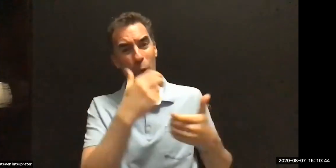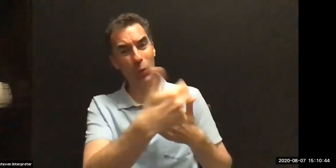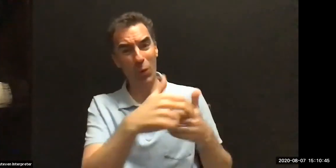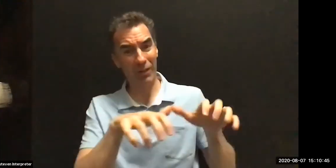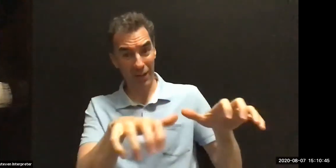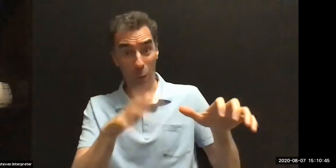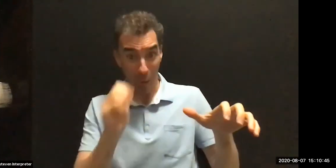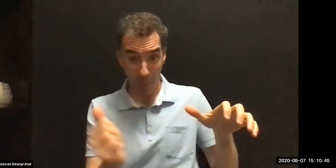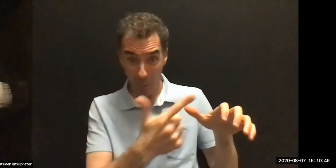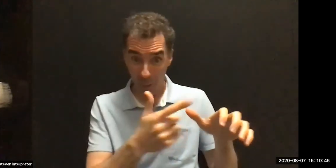Channelle Charest: She's like, okay, Mom.